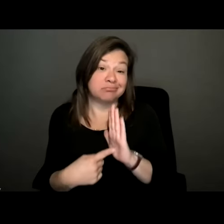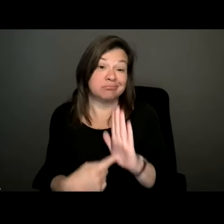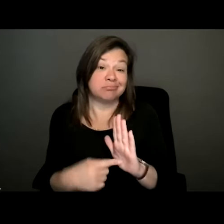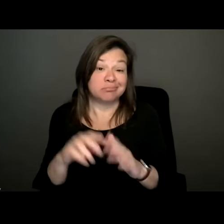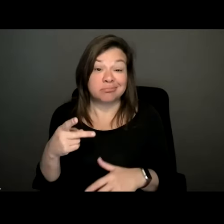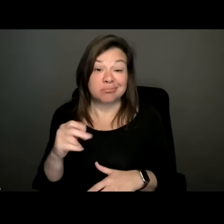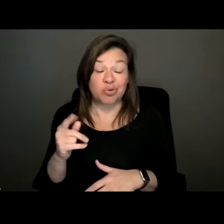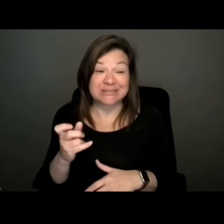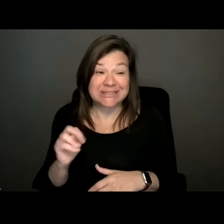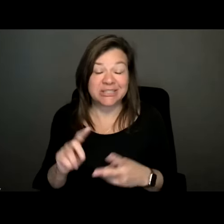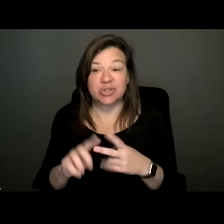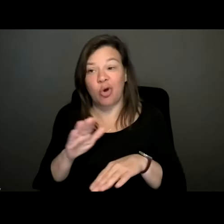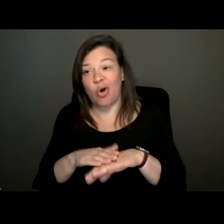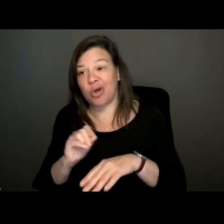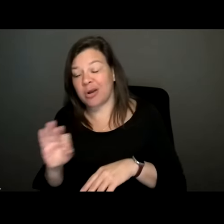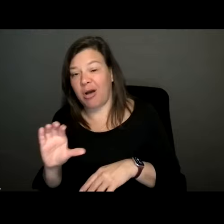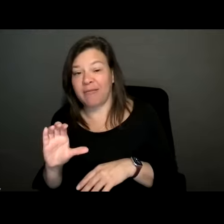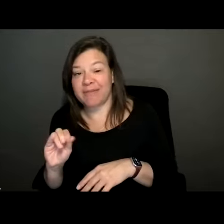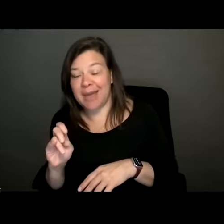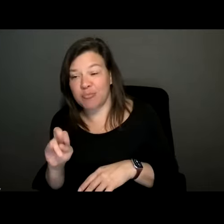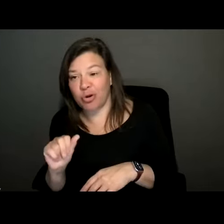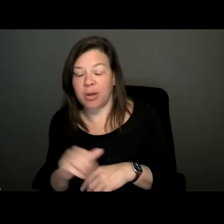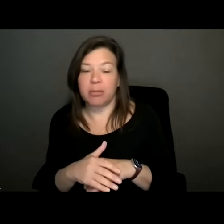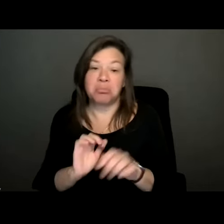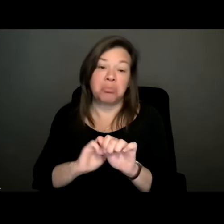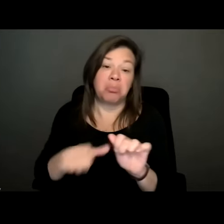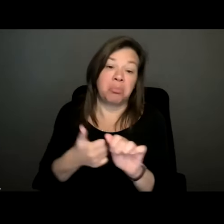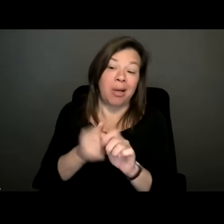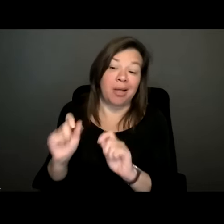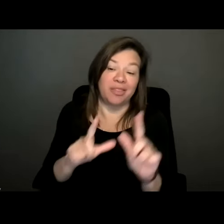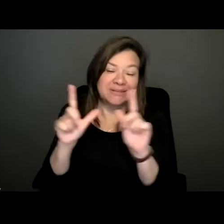like, you know, on and off the camera, you know, behind the scenes. It doesn't matter.